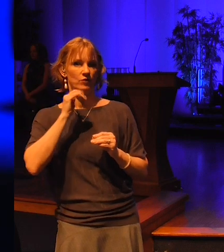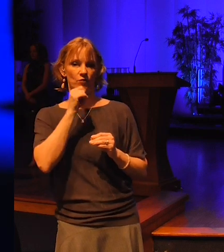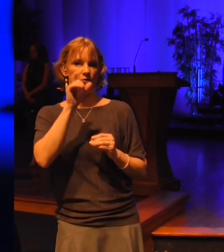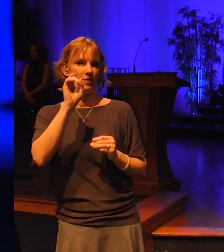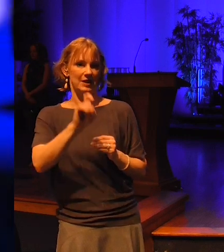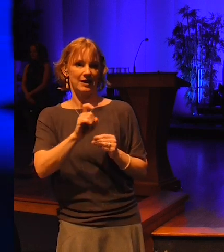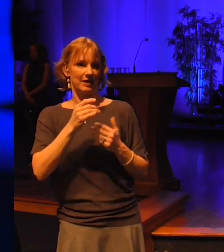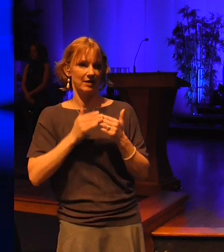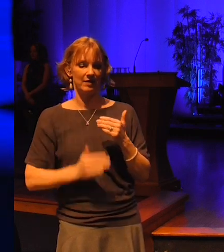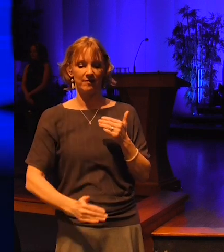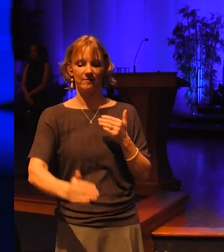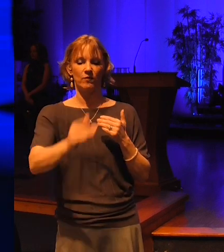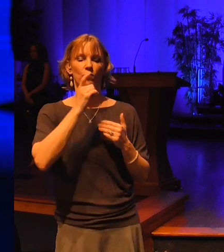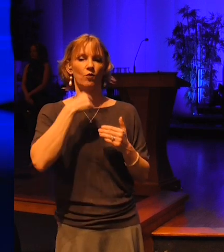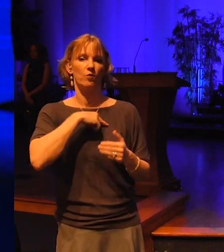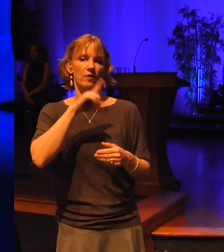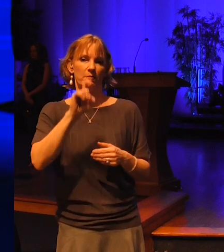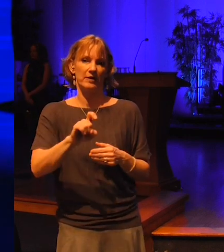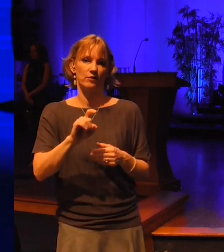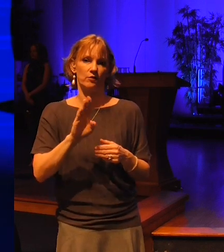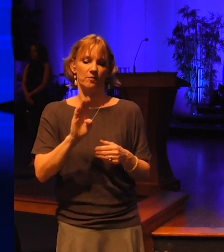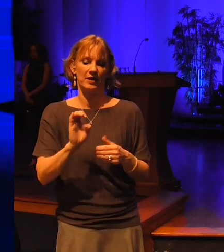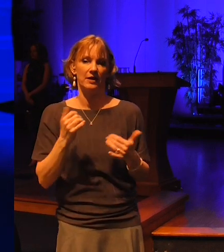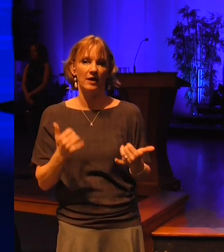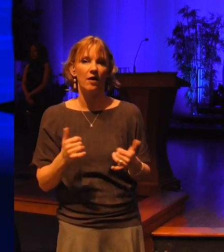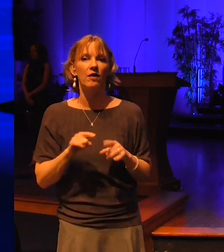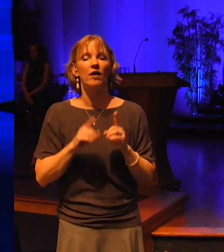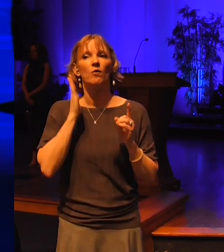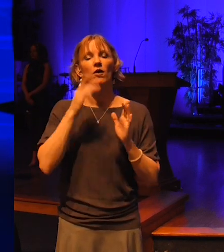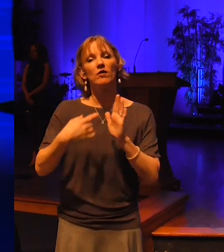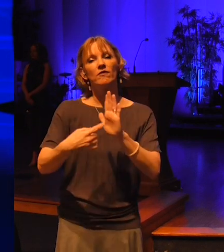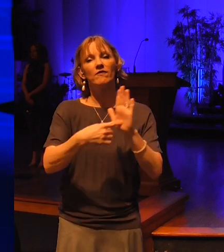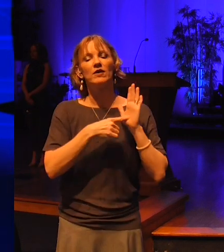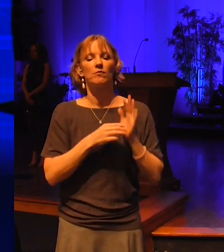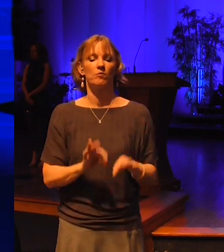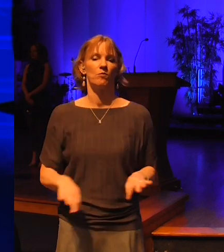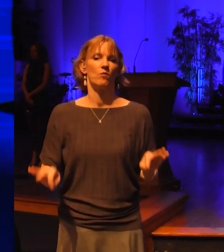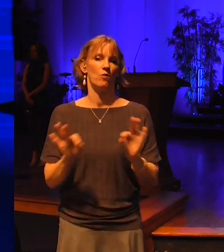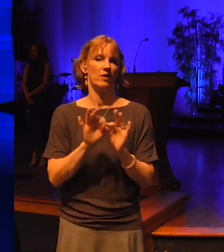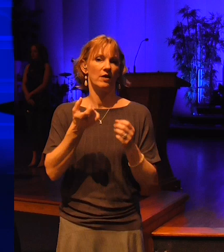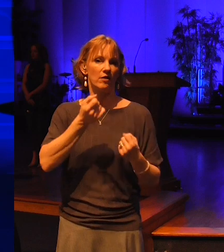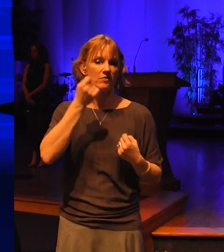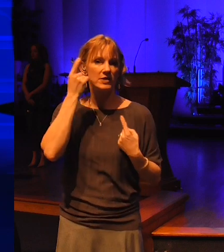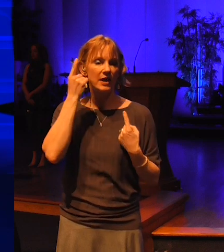but it will reveal to us this important understanding the most sacred and important